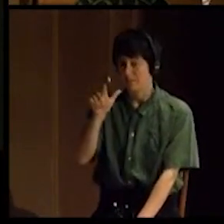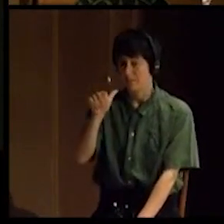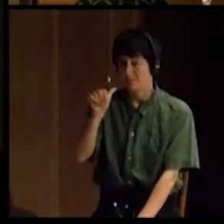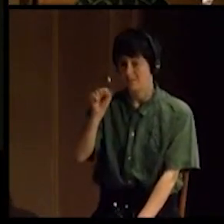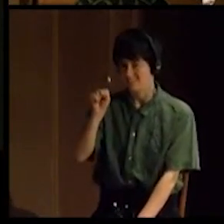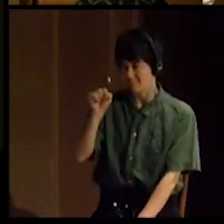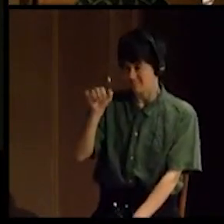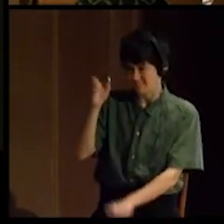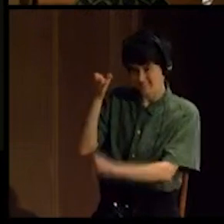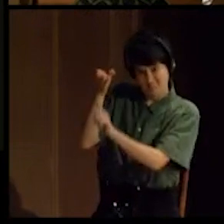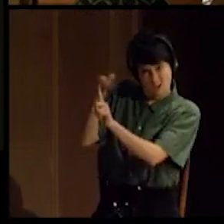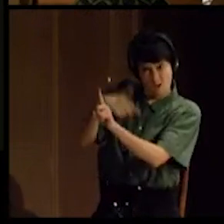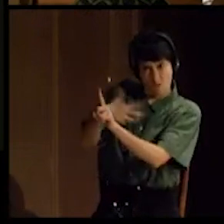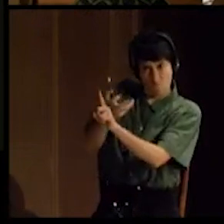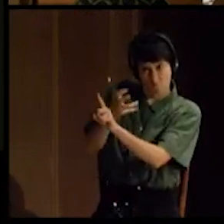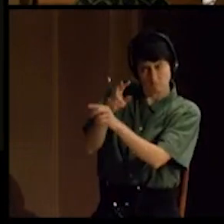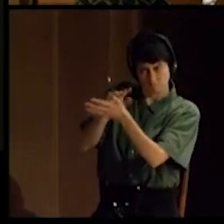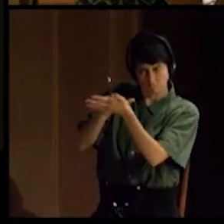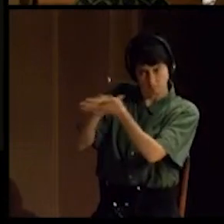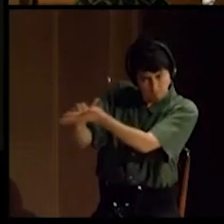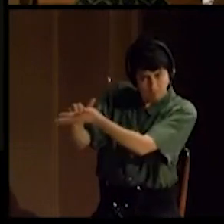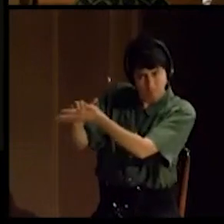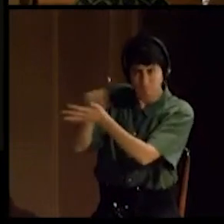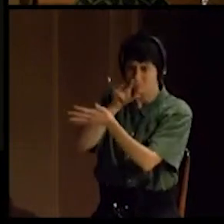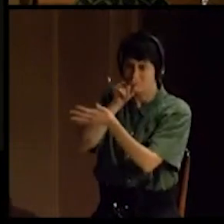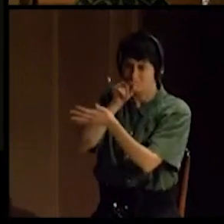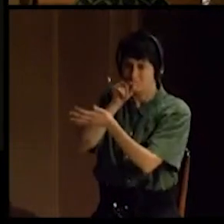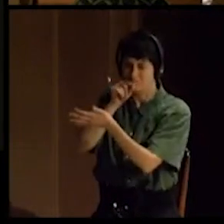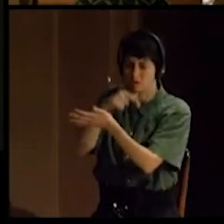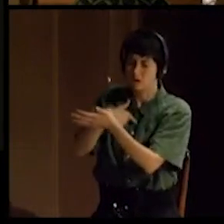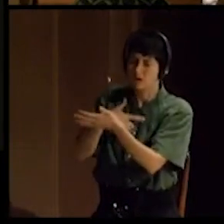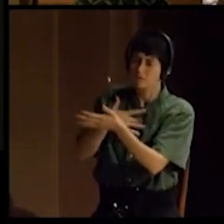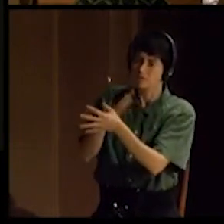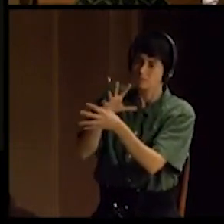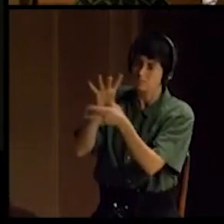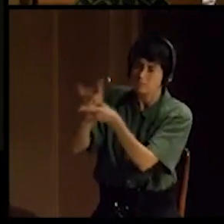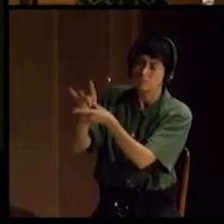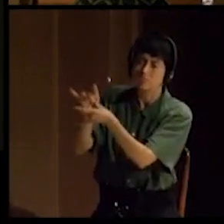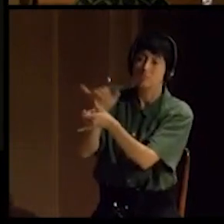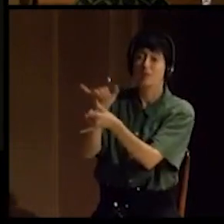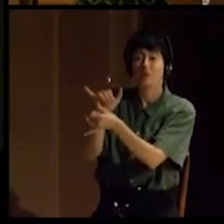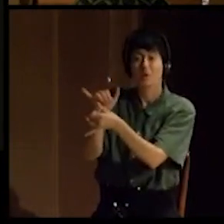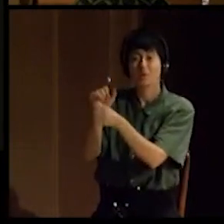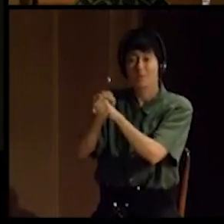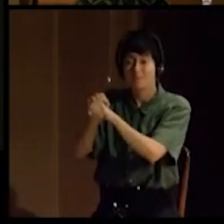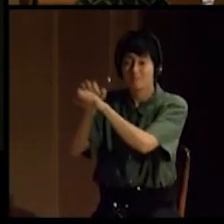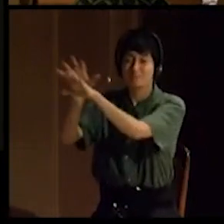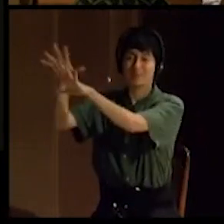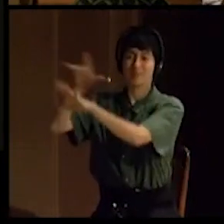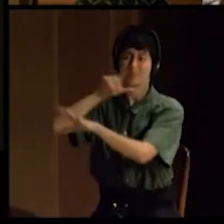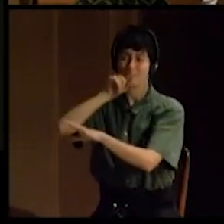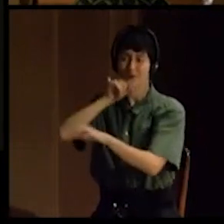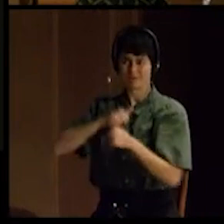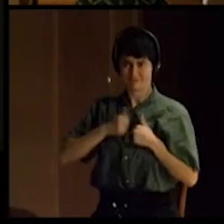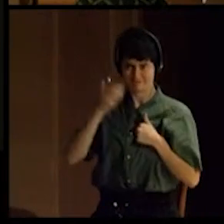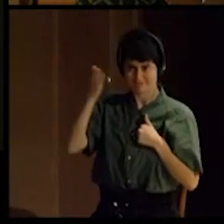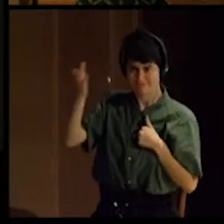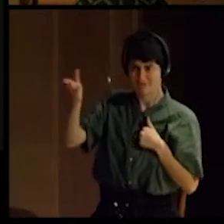but mountain birds in general are really interesting for two, and Himalayan birds in specific, for two reasons.